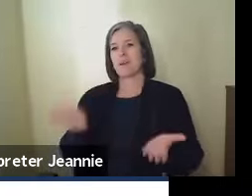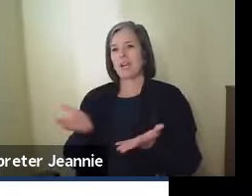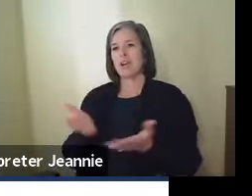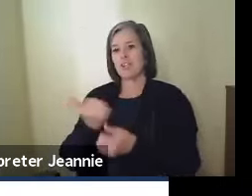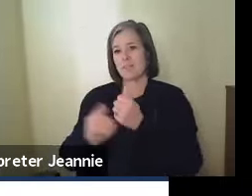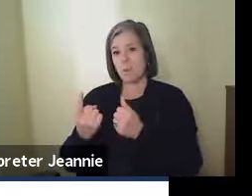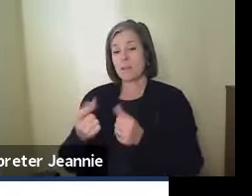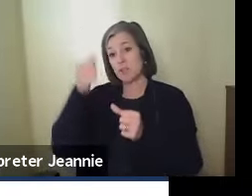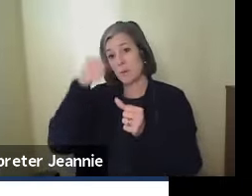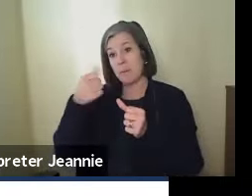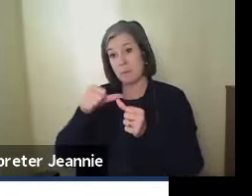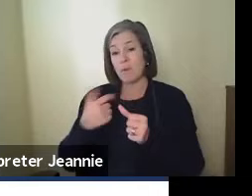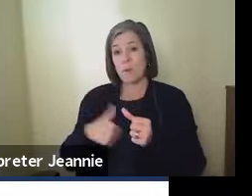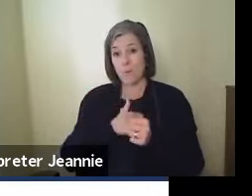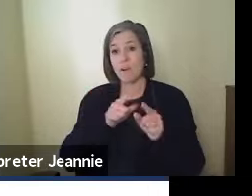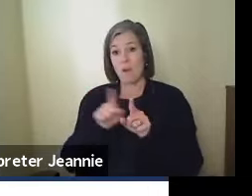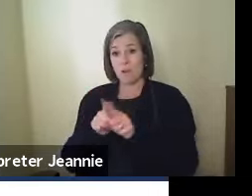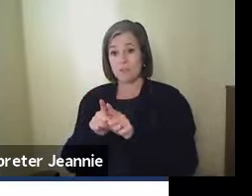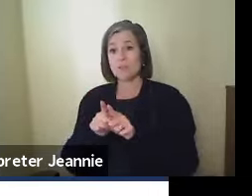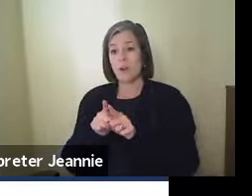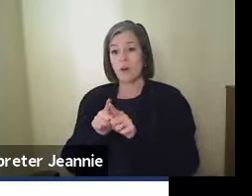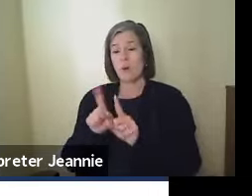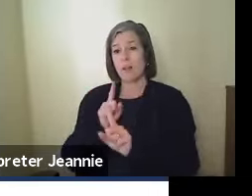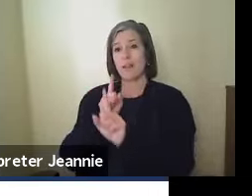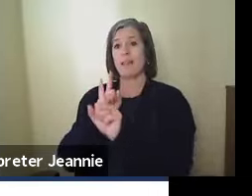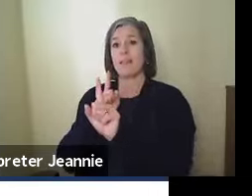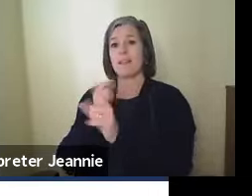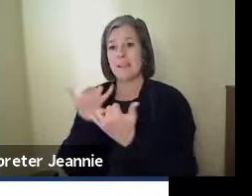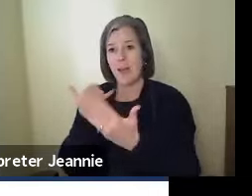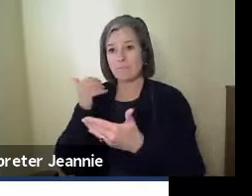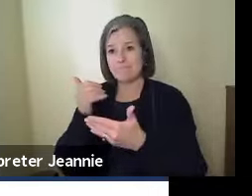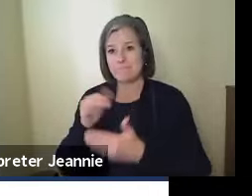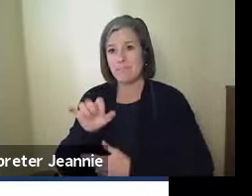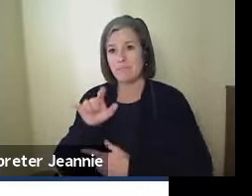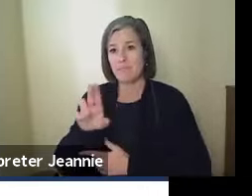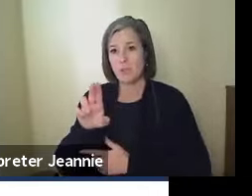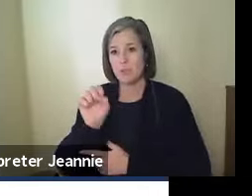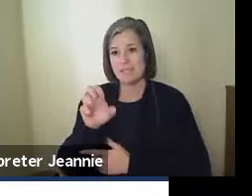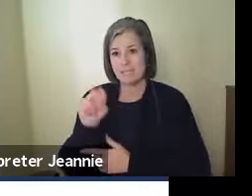to remember that we are also headed into flu season and while the masks and hand washing